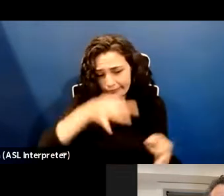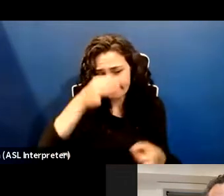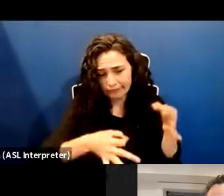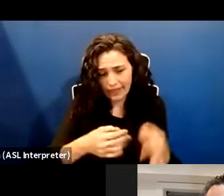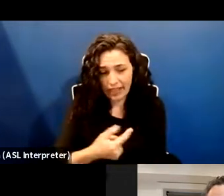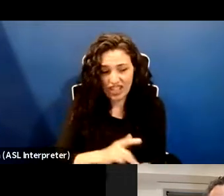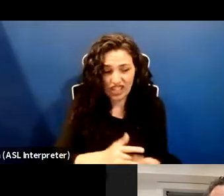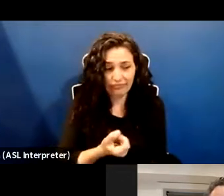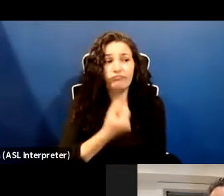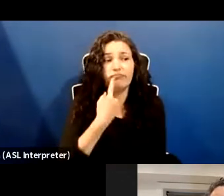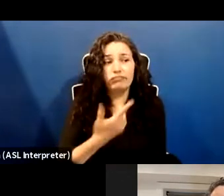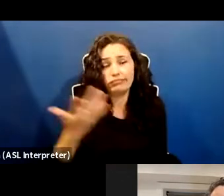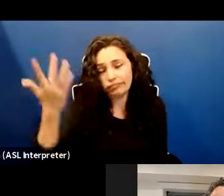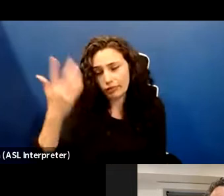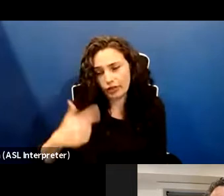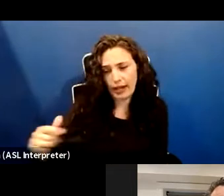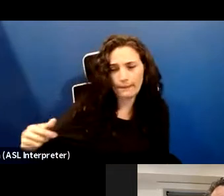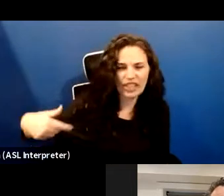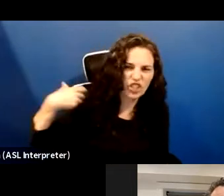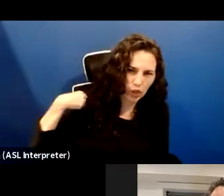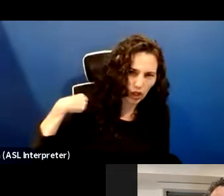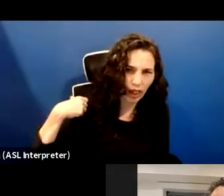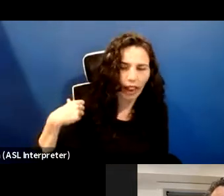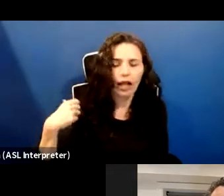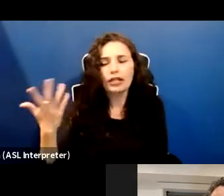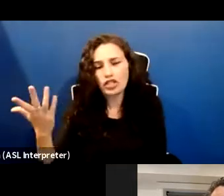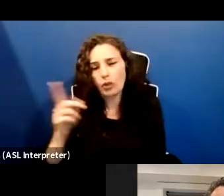it just, it was rolling her entire